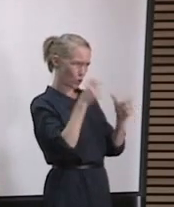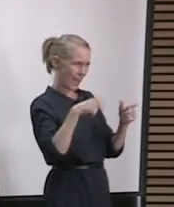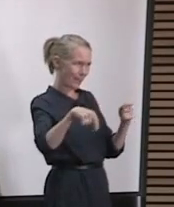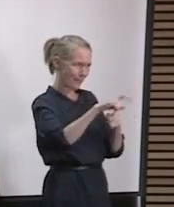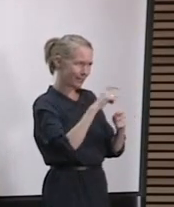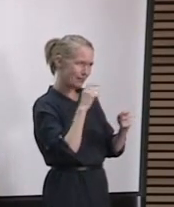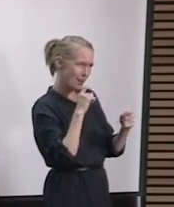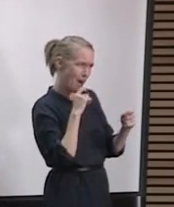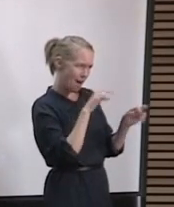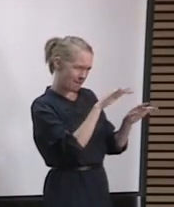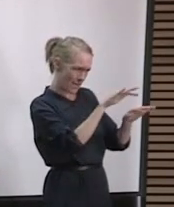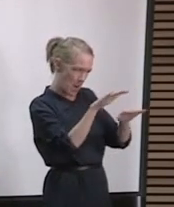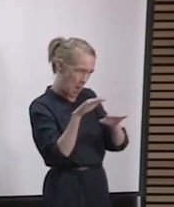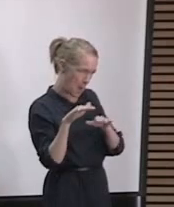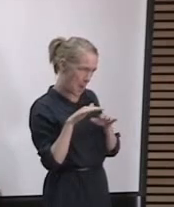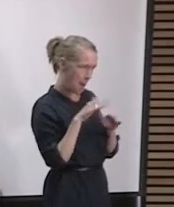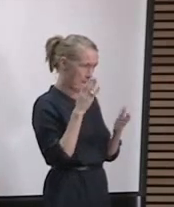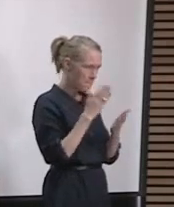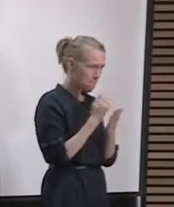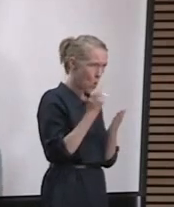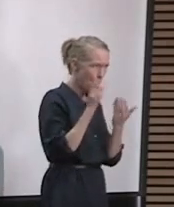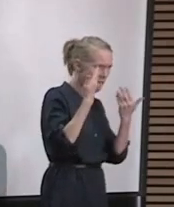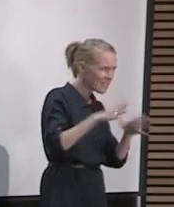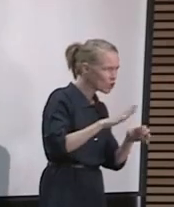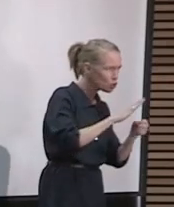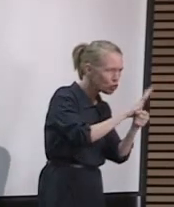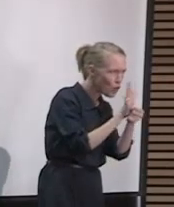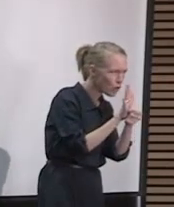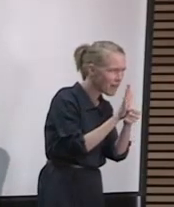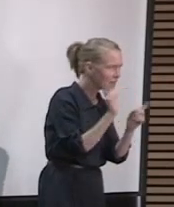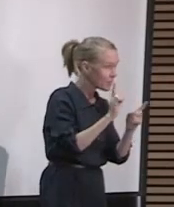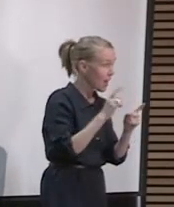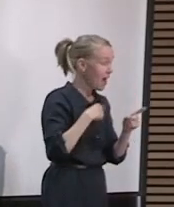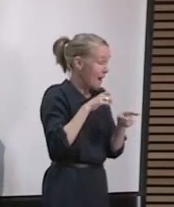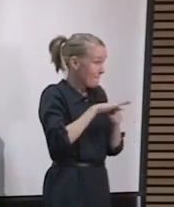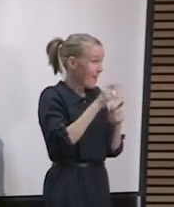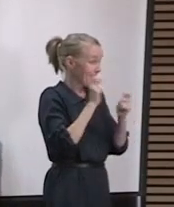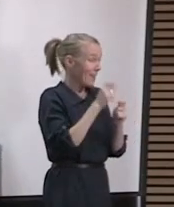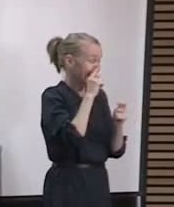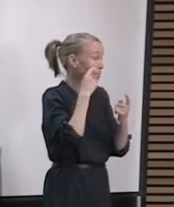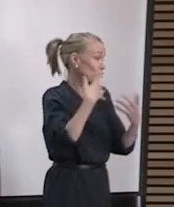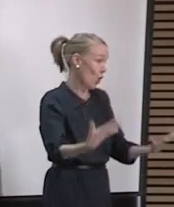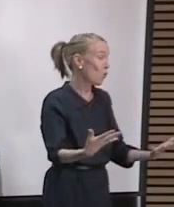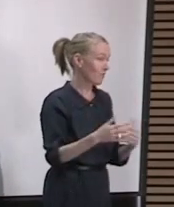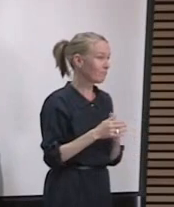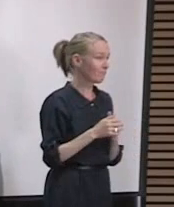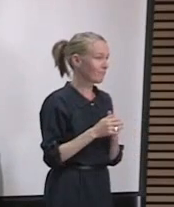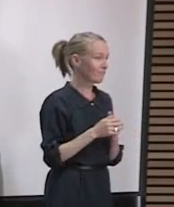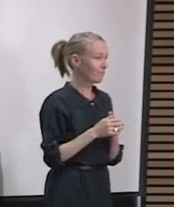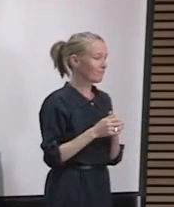have had contact with the person who was the resident in the hotel who was diagnosed on